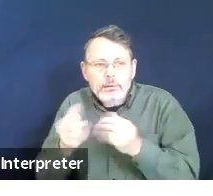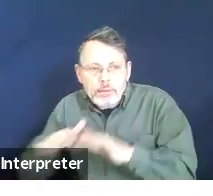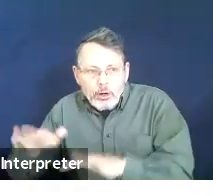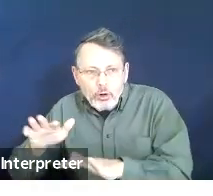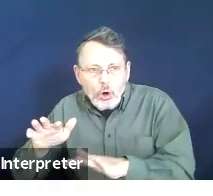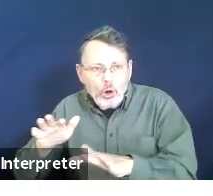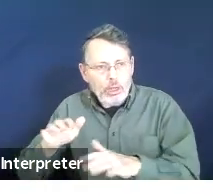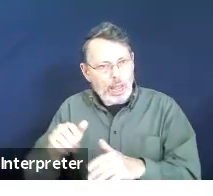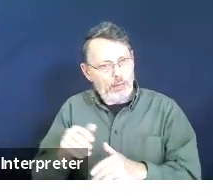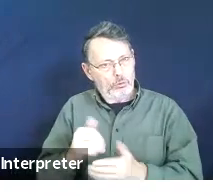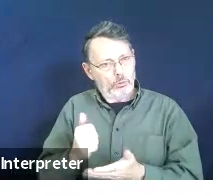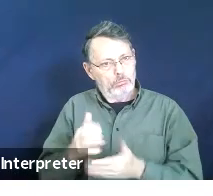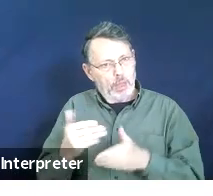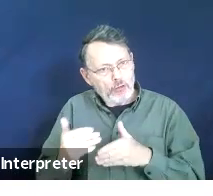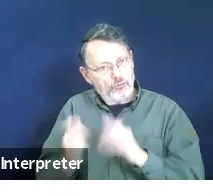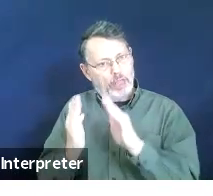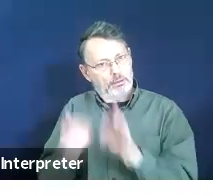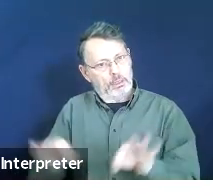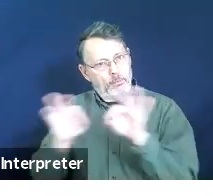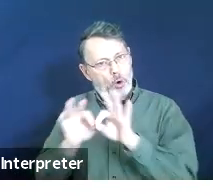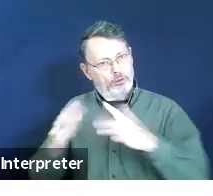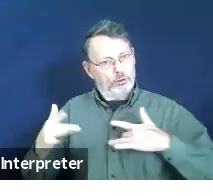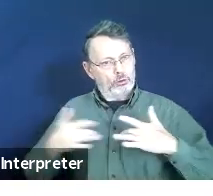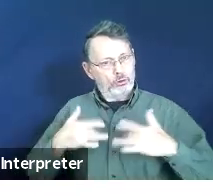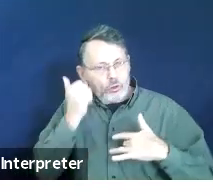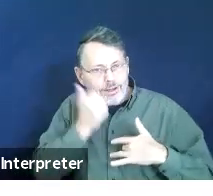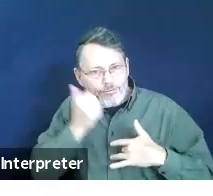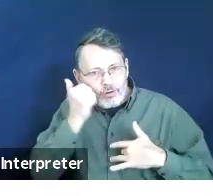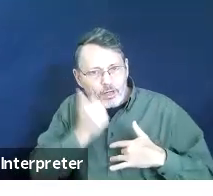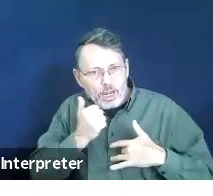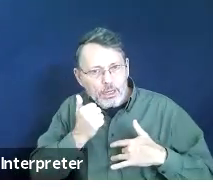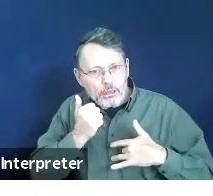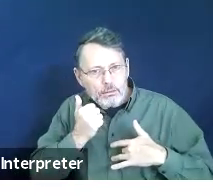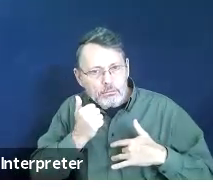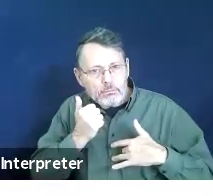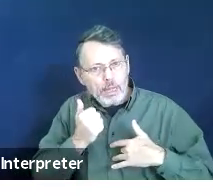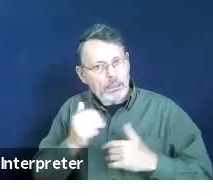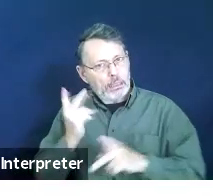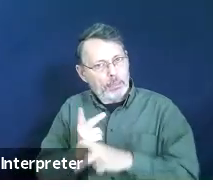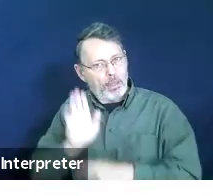addressed every single day and being looked at every single day with that perspective in mind.